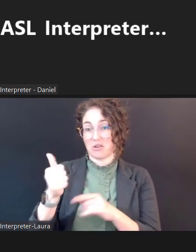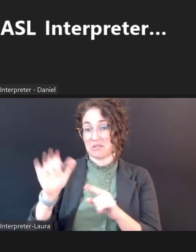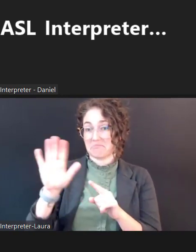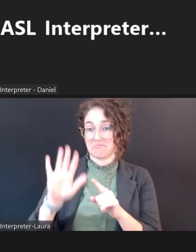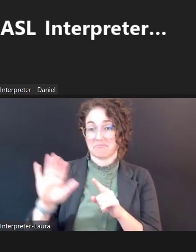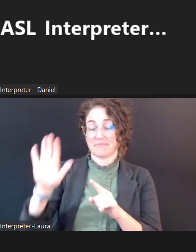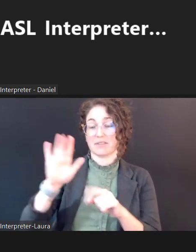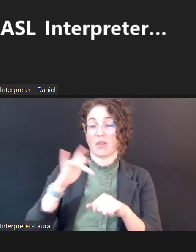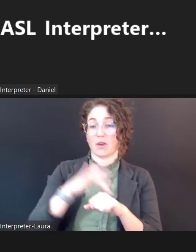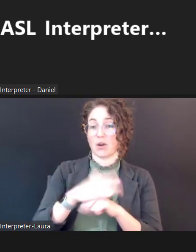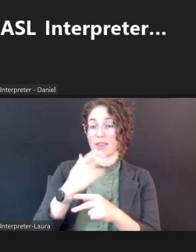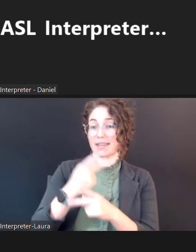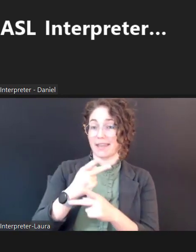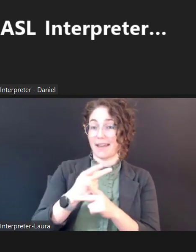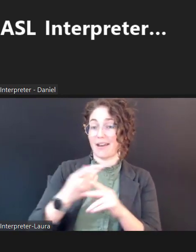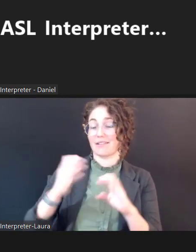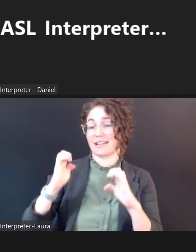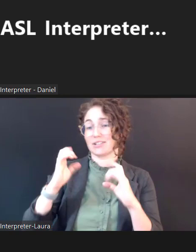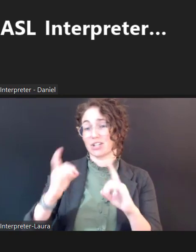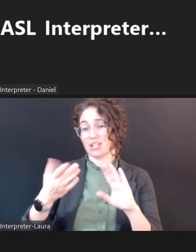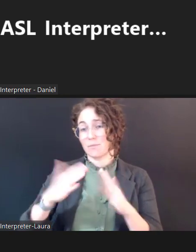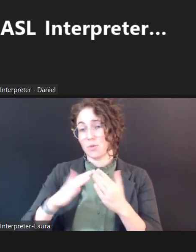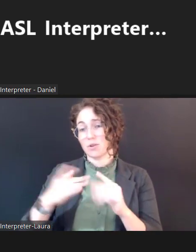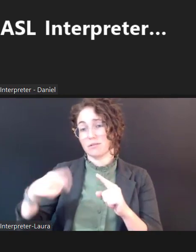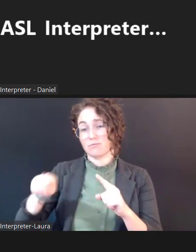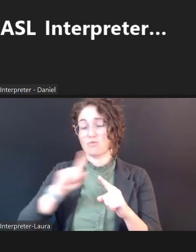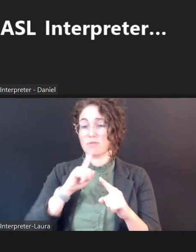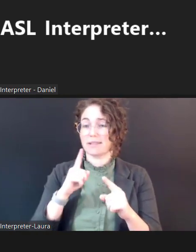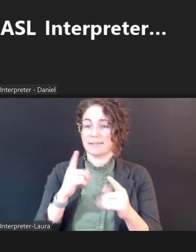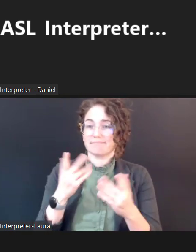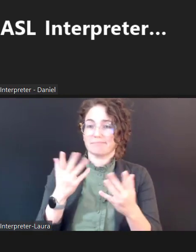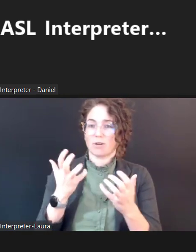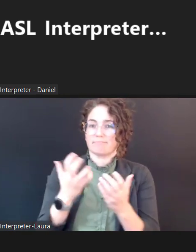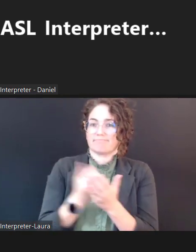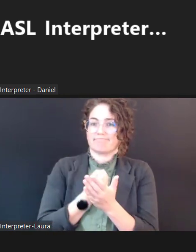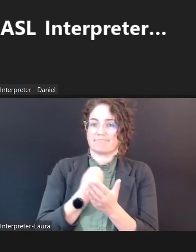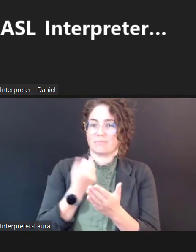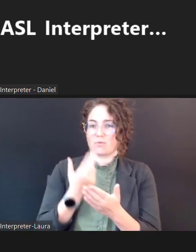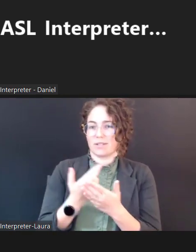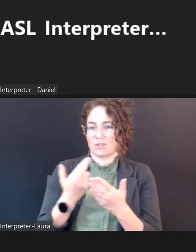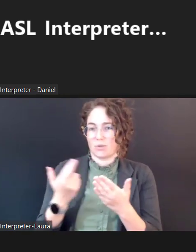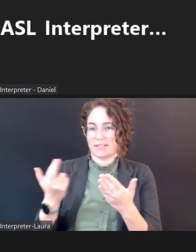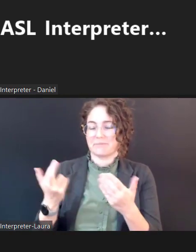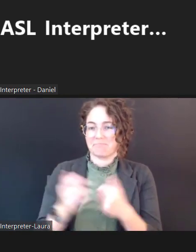community who can put these resources to work.